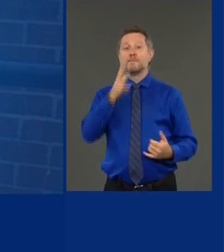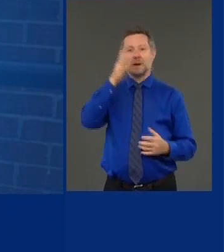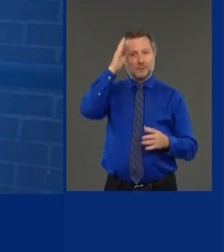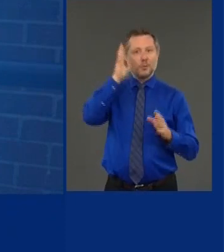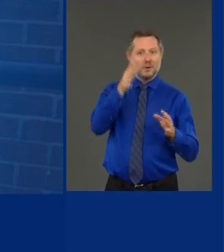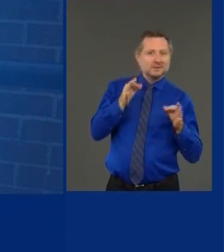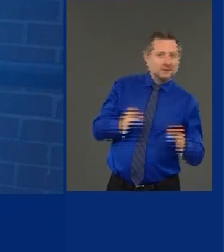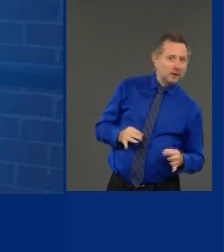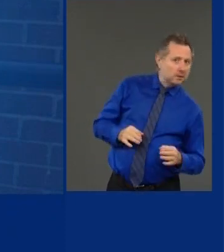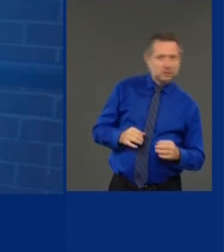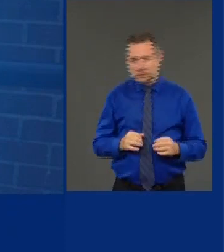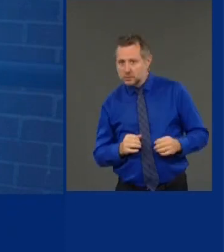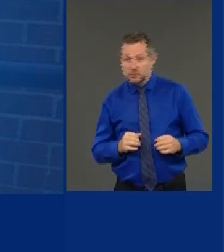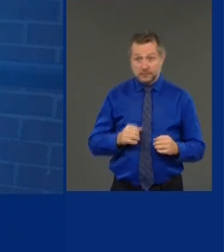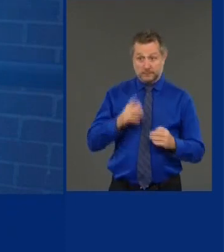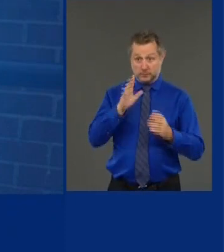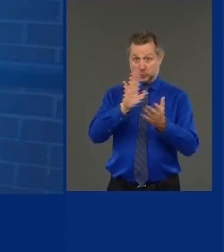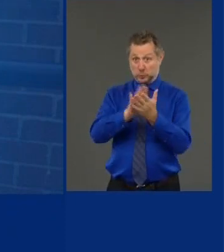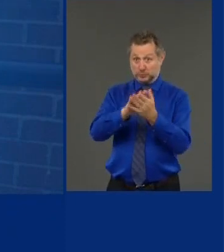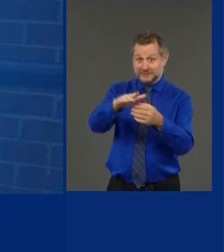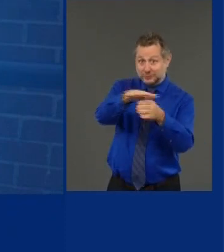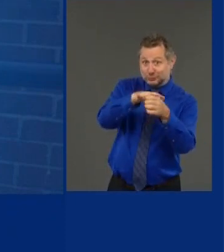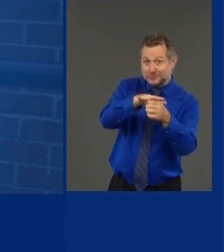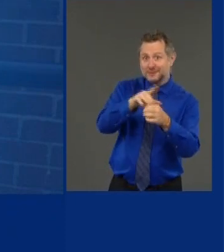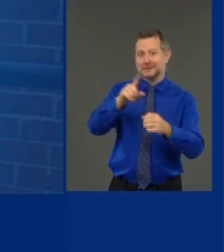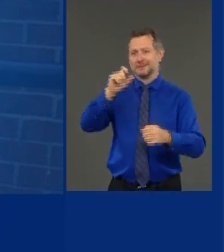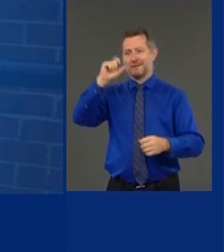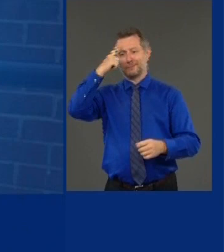AND THEY NEED ANSWERS. AND TIME IS SHORT. THAT SHOULD START NOW, BECAUSE THE PARENTS ARE GOING TO MAKE